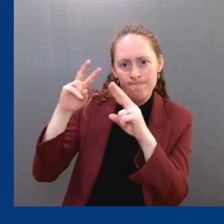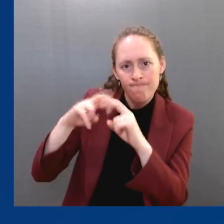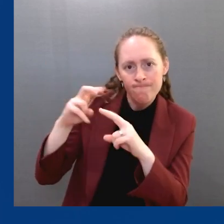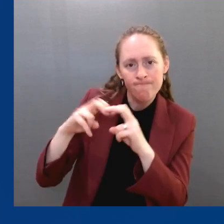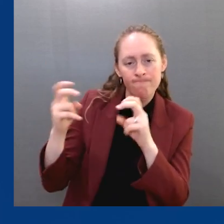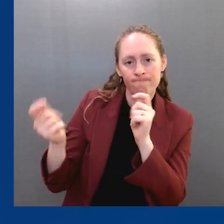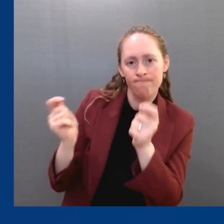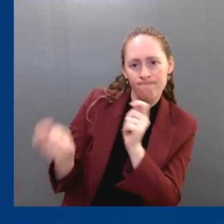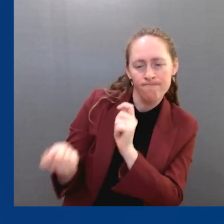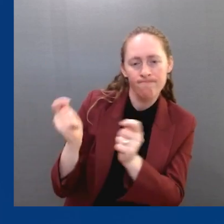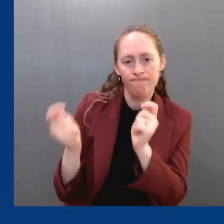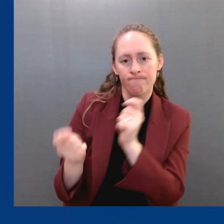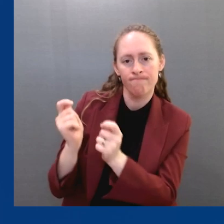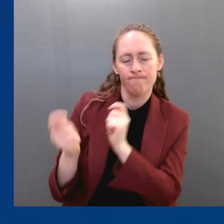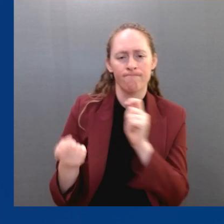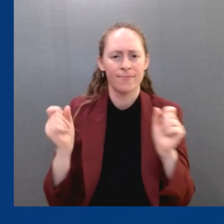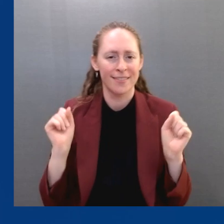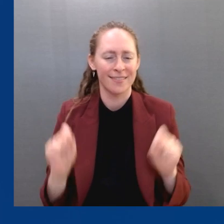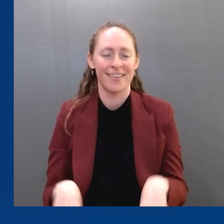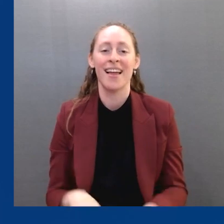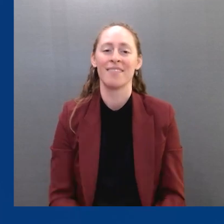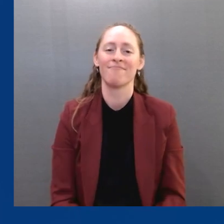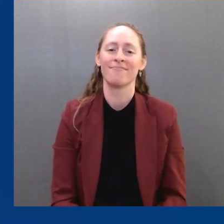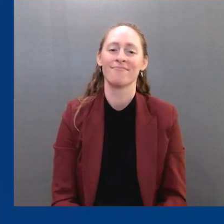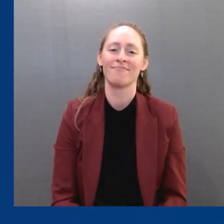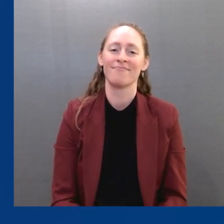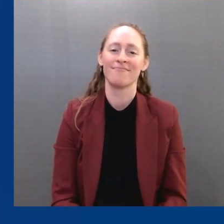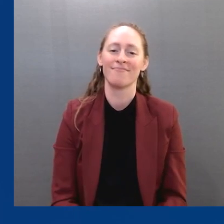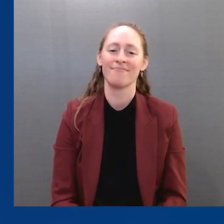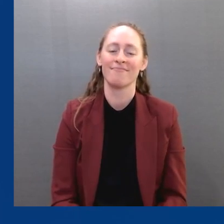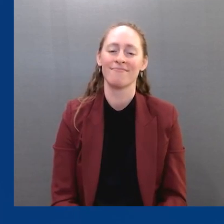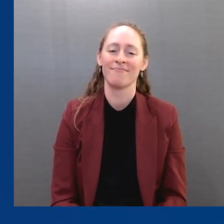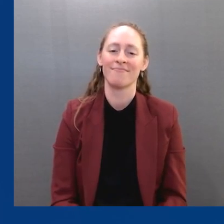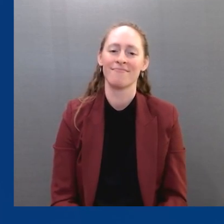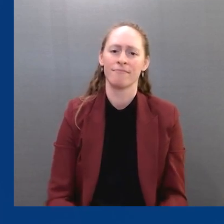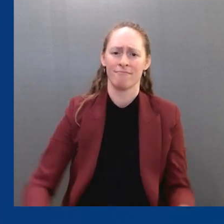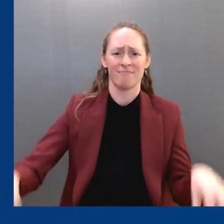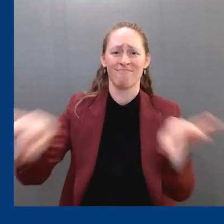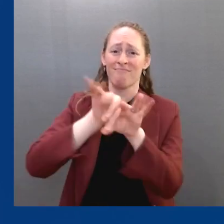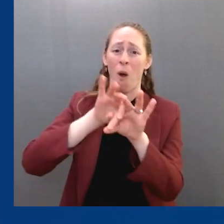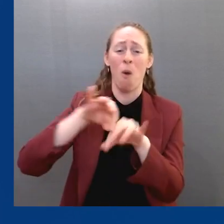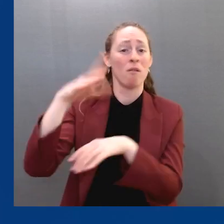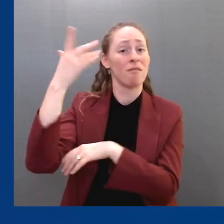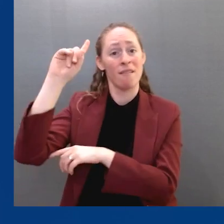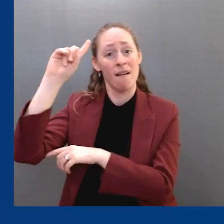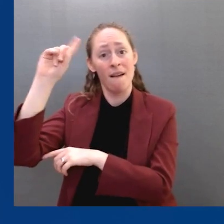and is now important for all of us in government, private sector, Americans across the country to work together